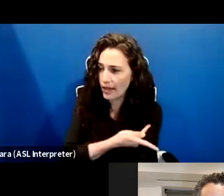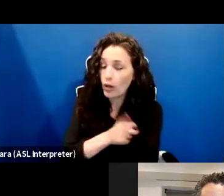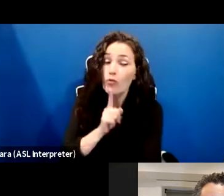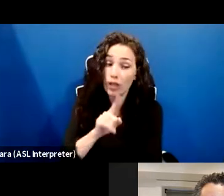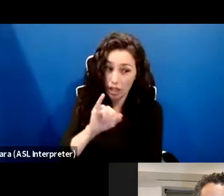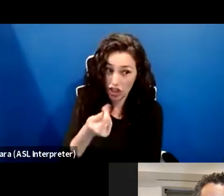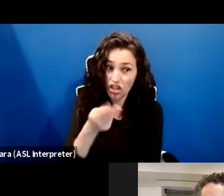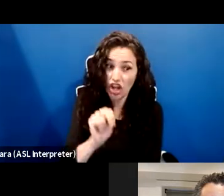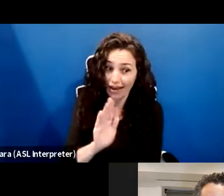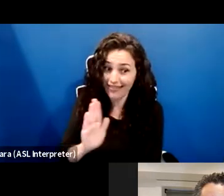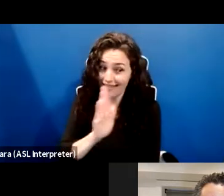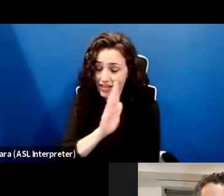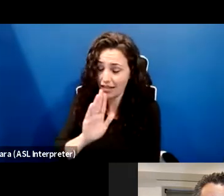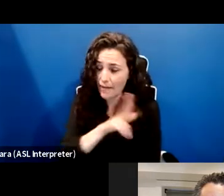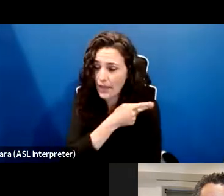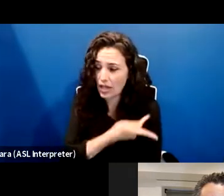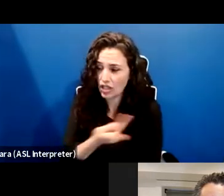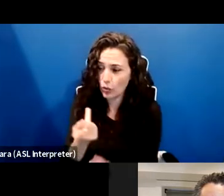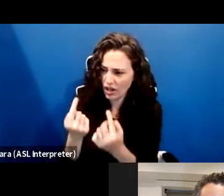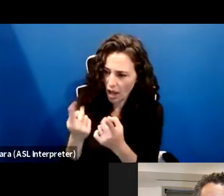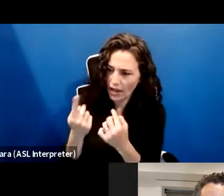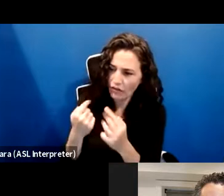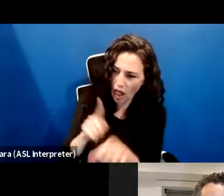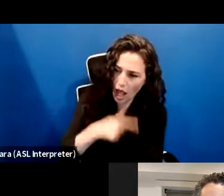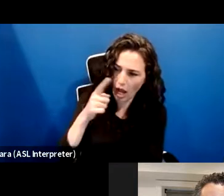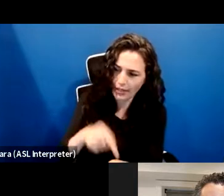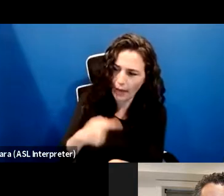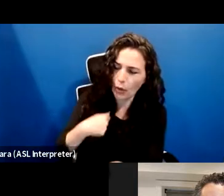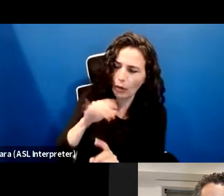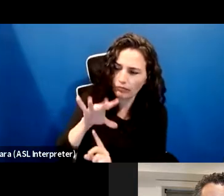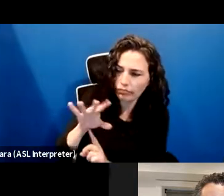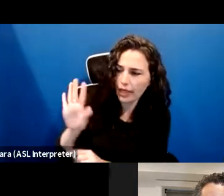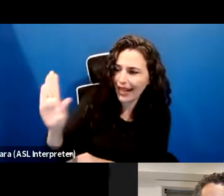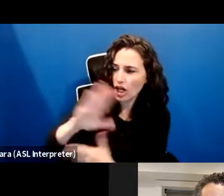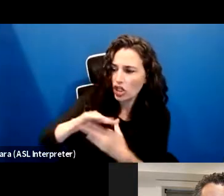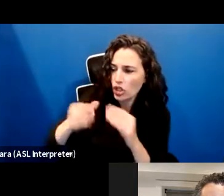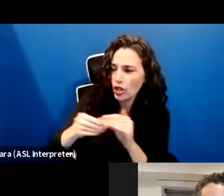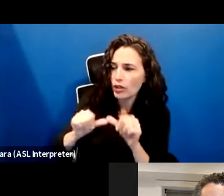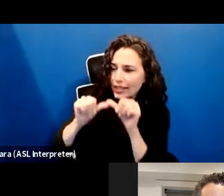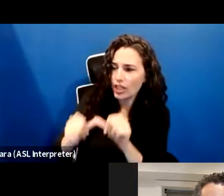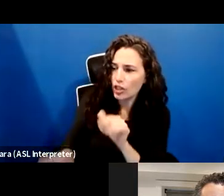Because they've been coming for a while and we've been capturing their stories, and stayed in touch with them and got connected to them.